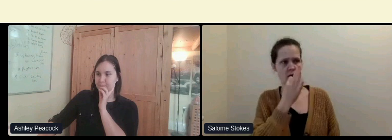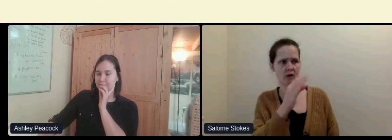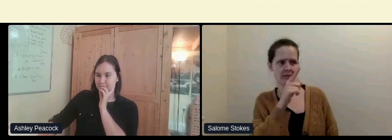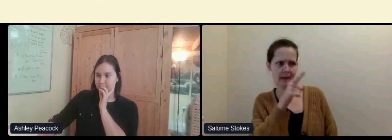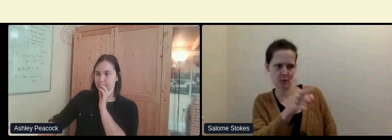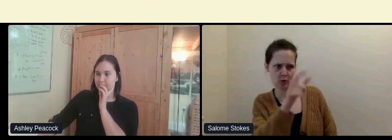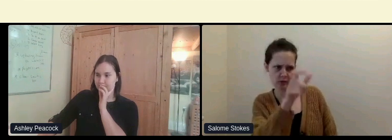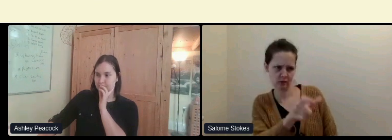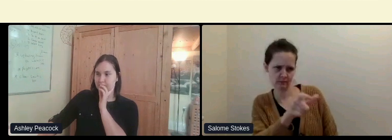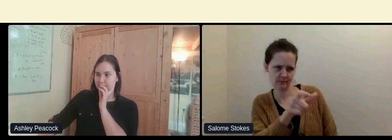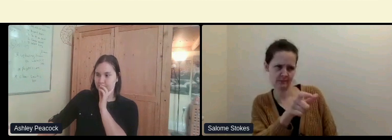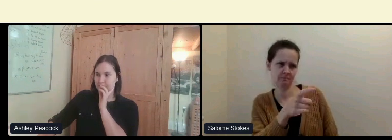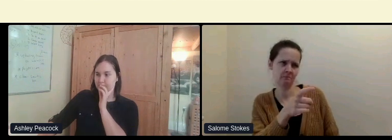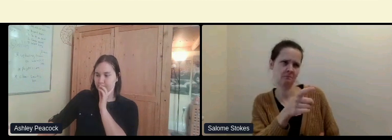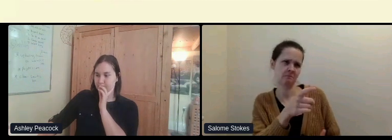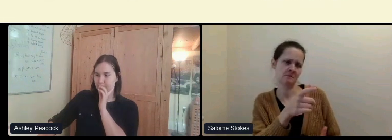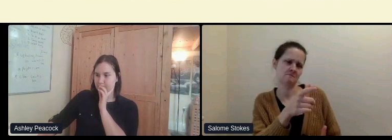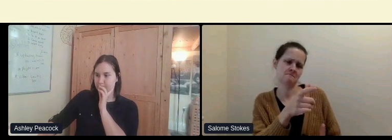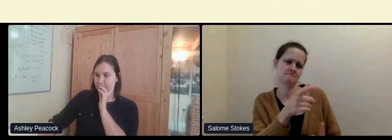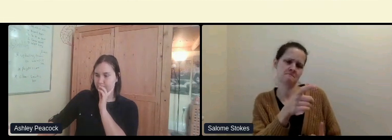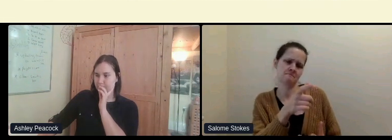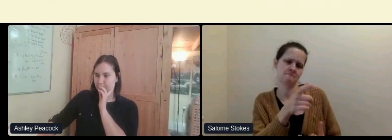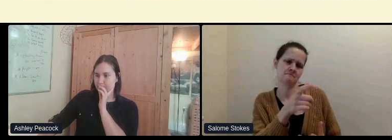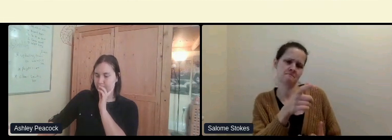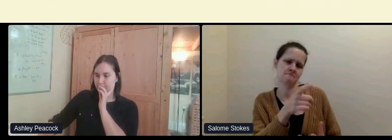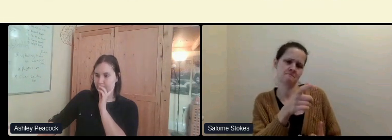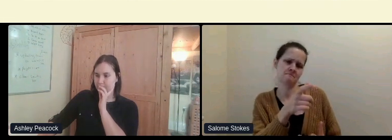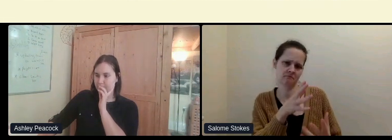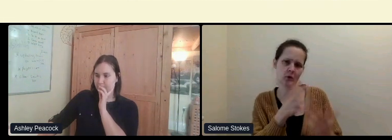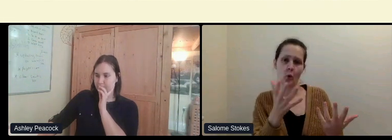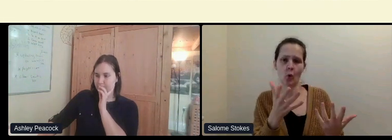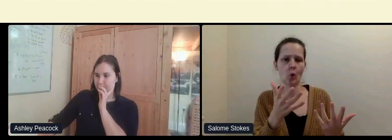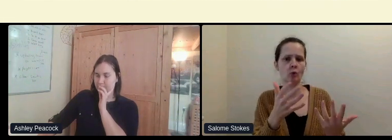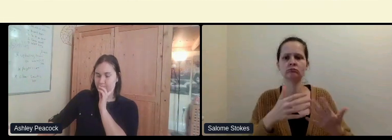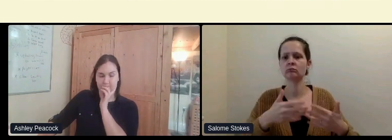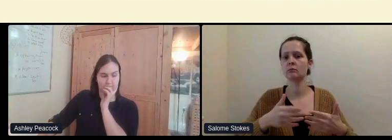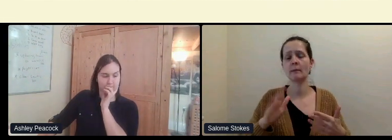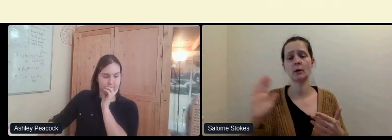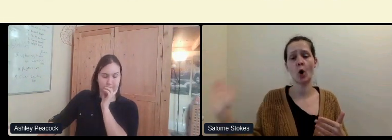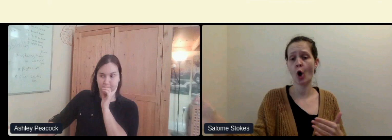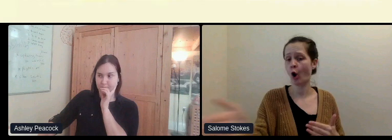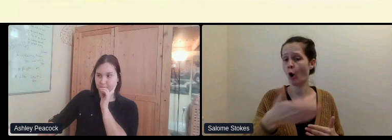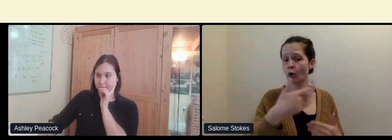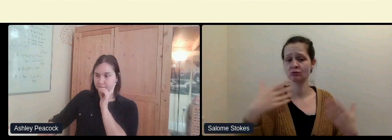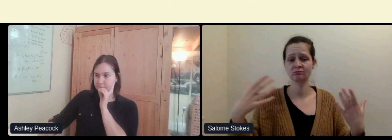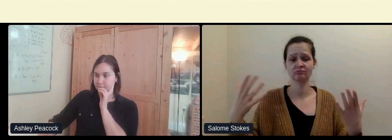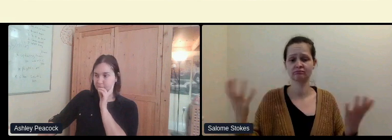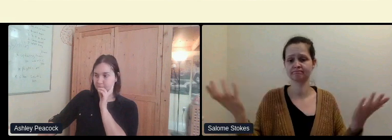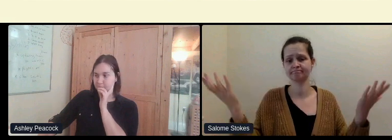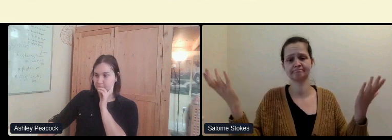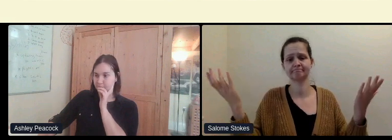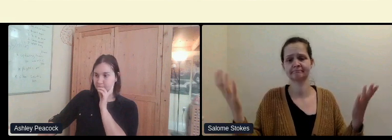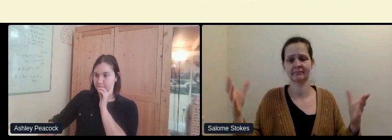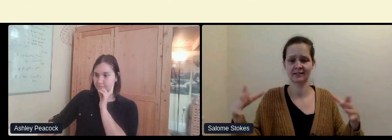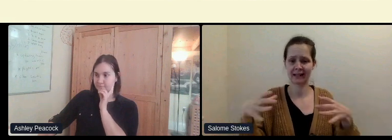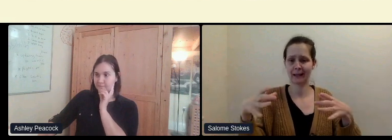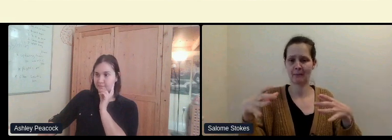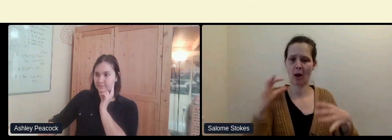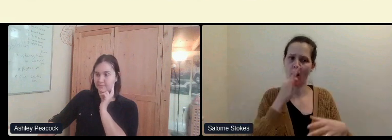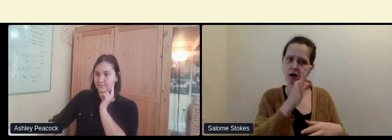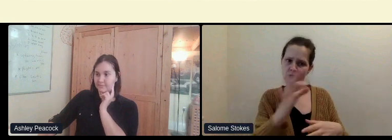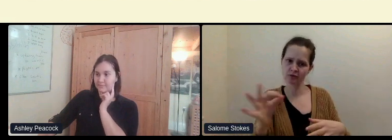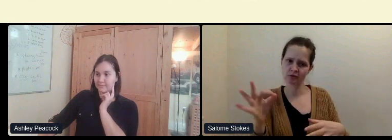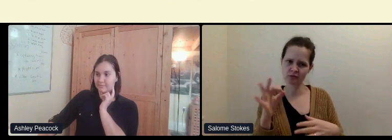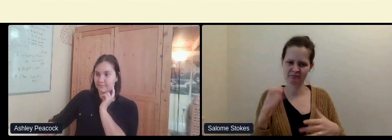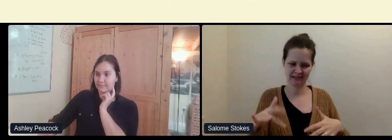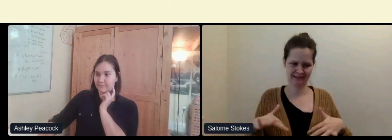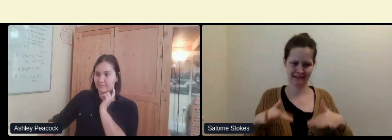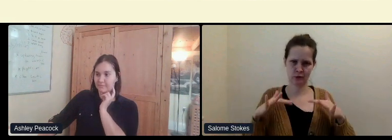about or just talk in general to your employees and see what they